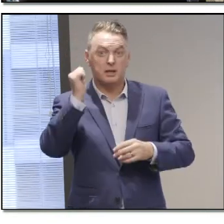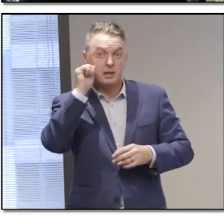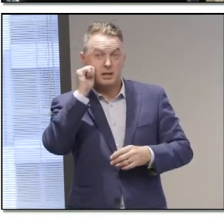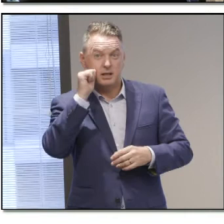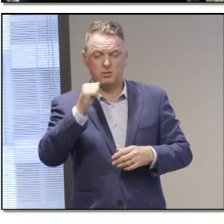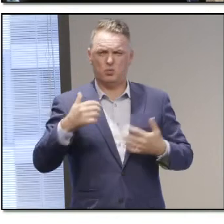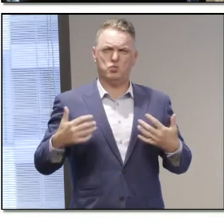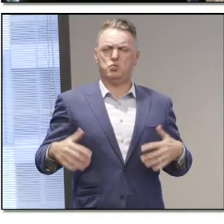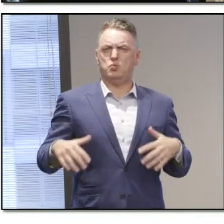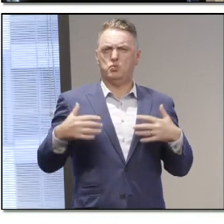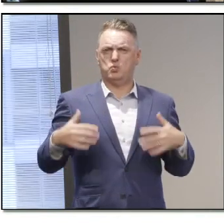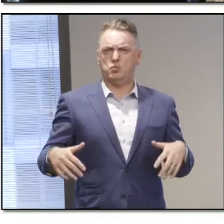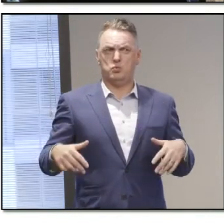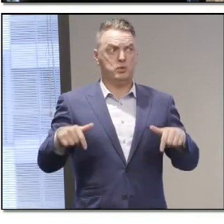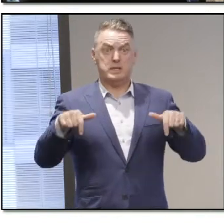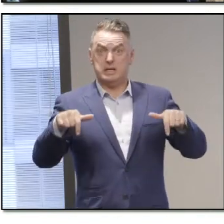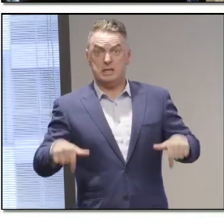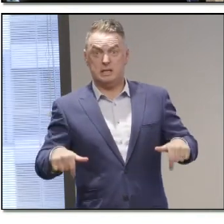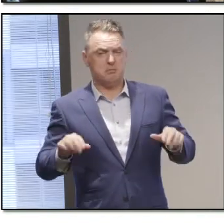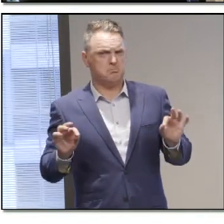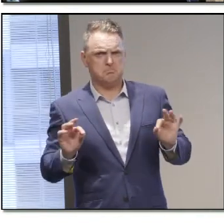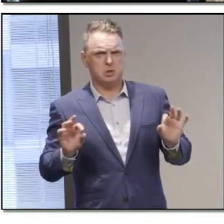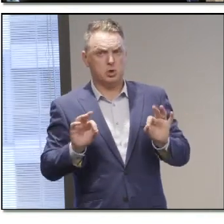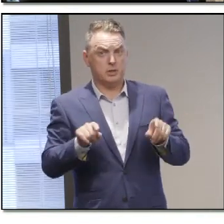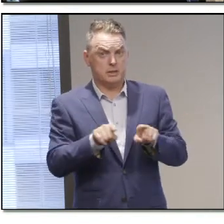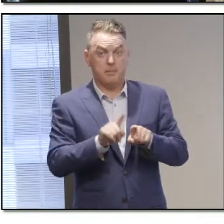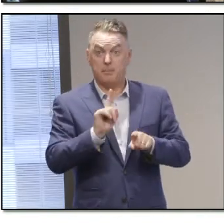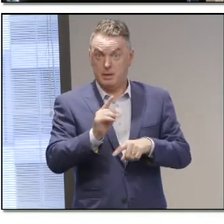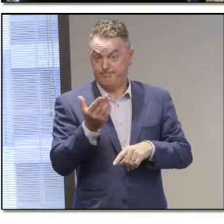Now we don't do that to that extent here, but Andrea's mentioned all those wood heaters,